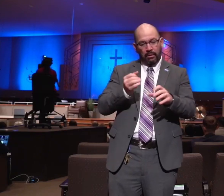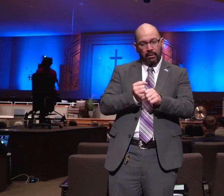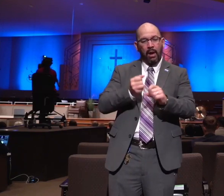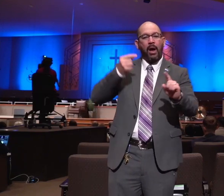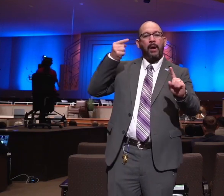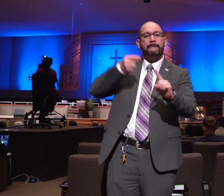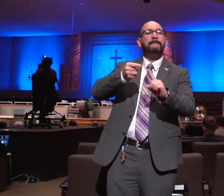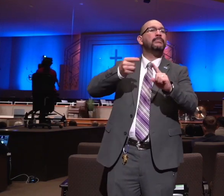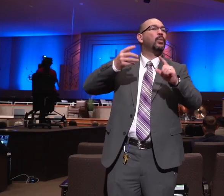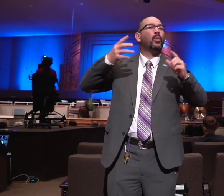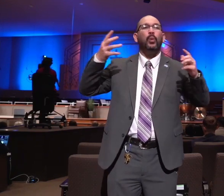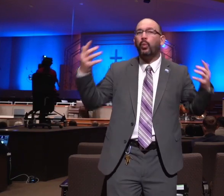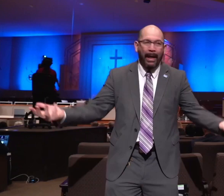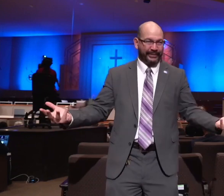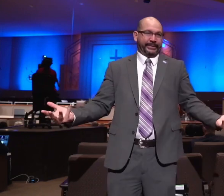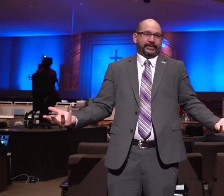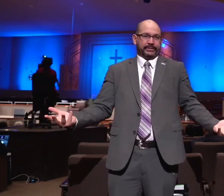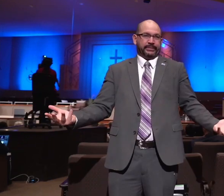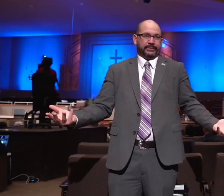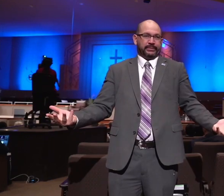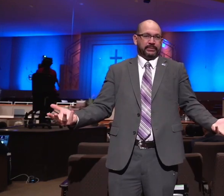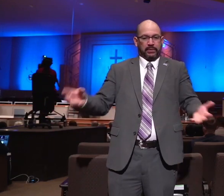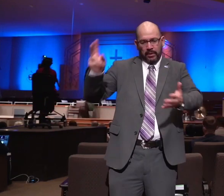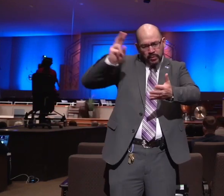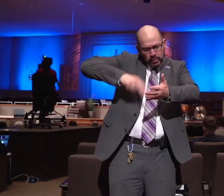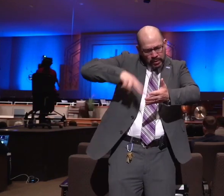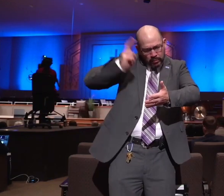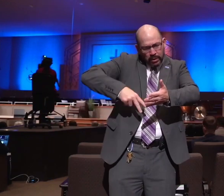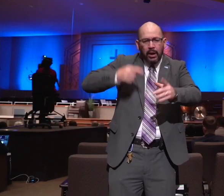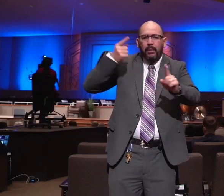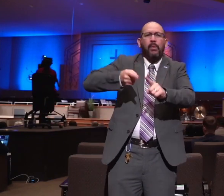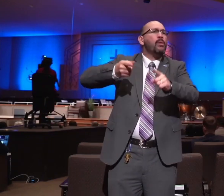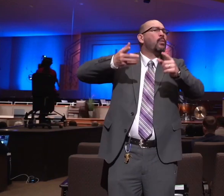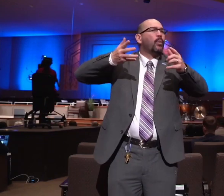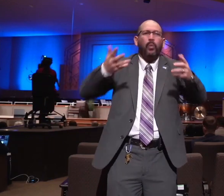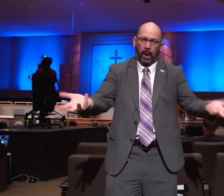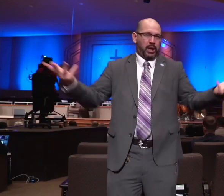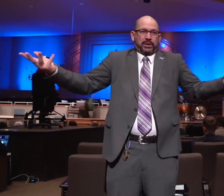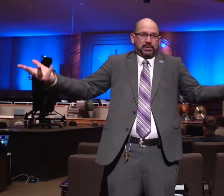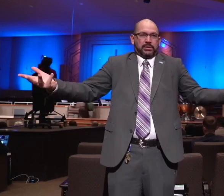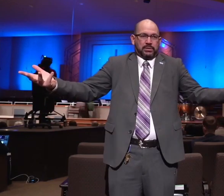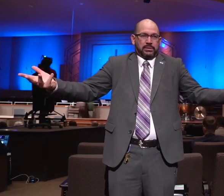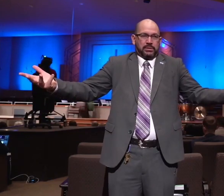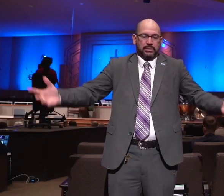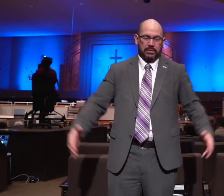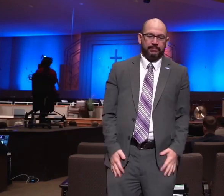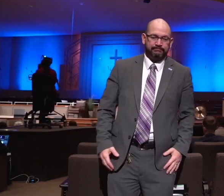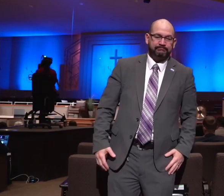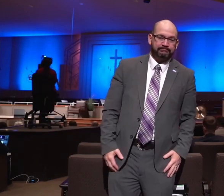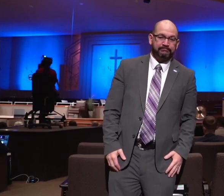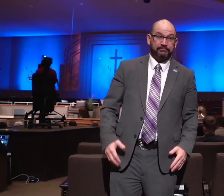not who cares but so what does that mean